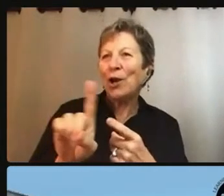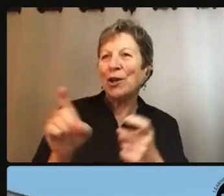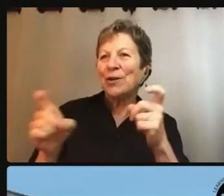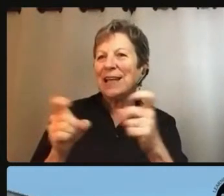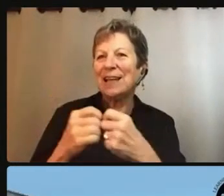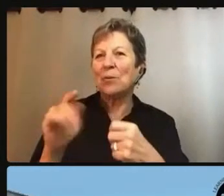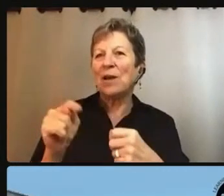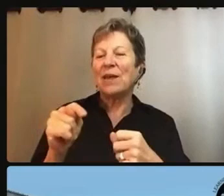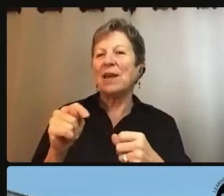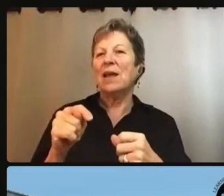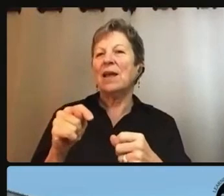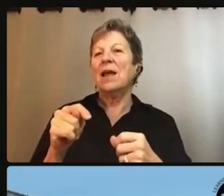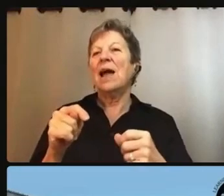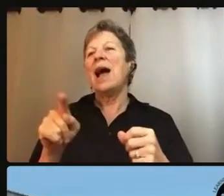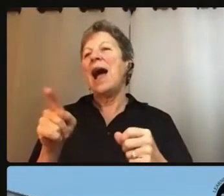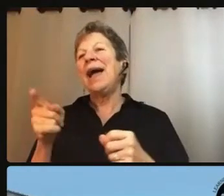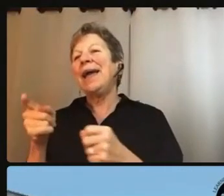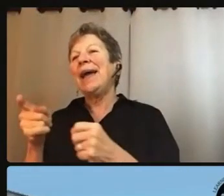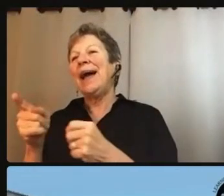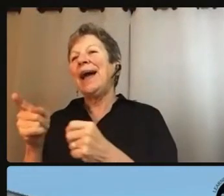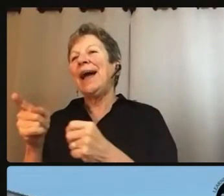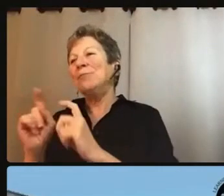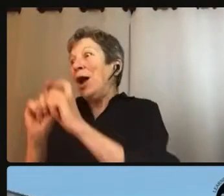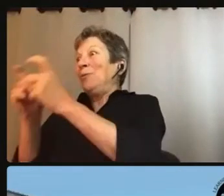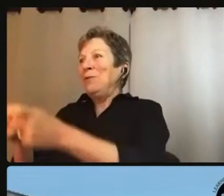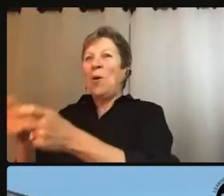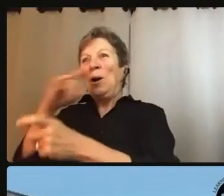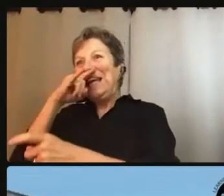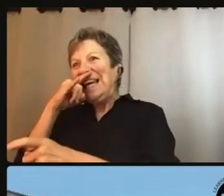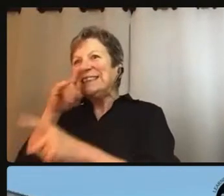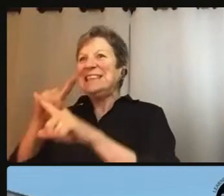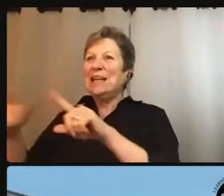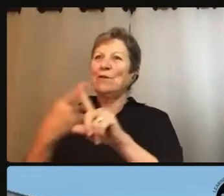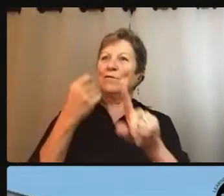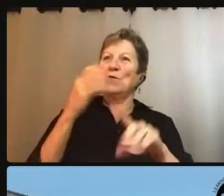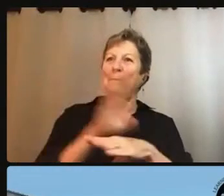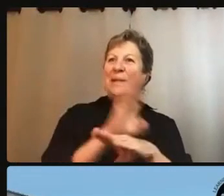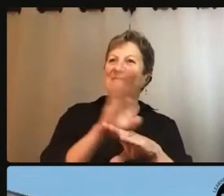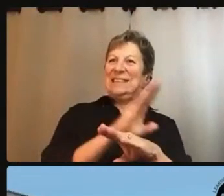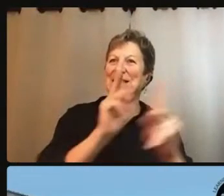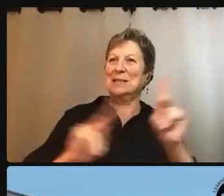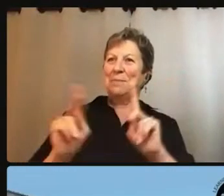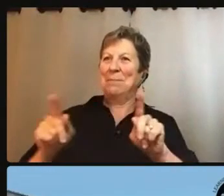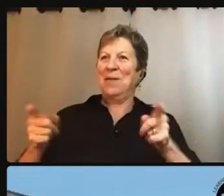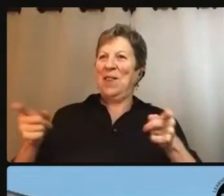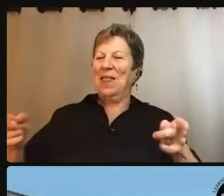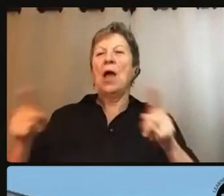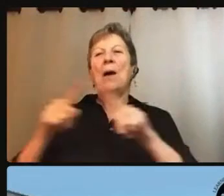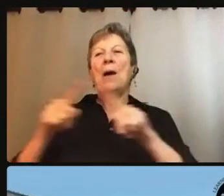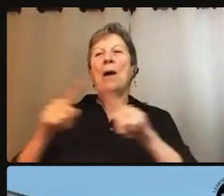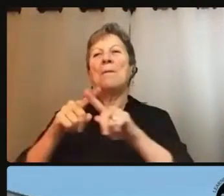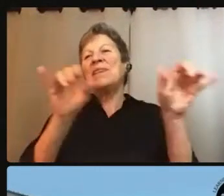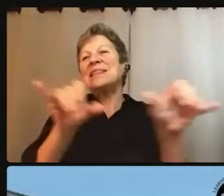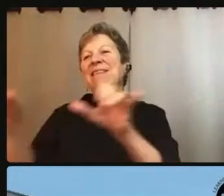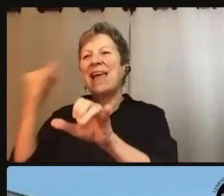THE YOU KNOW, THE CULTURE WHAT YOU'RE DEALING WITH.